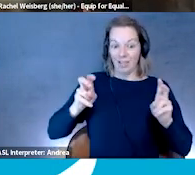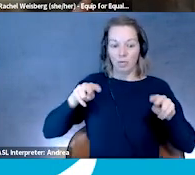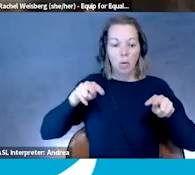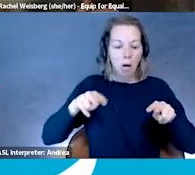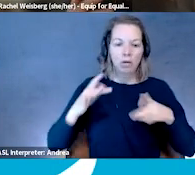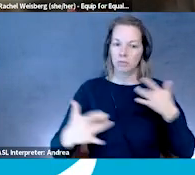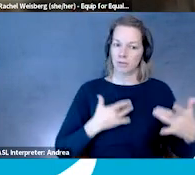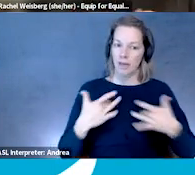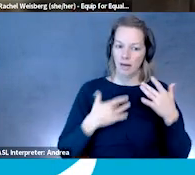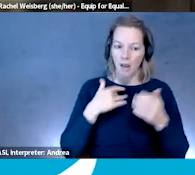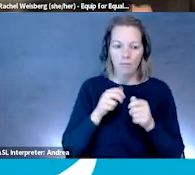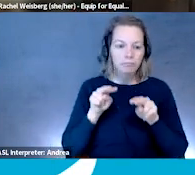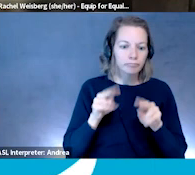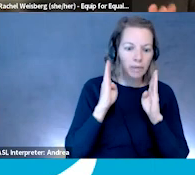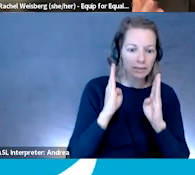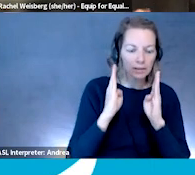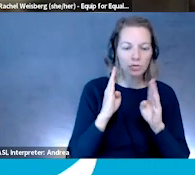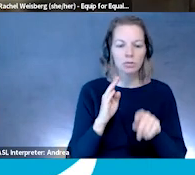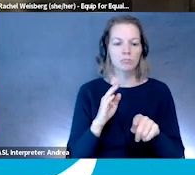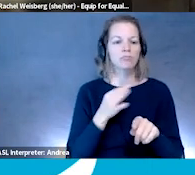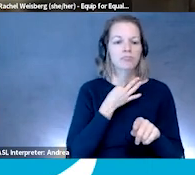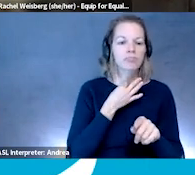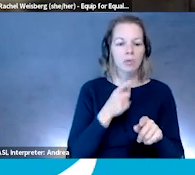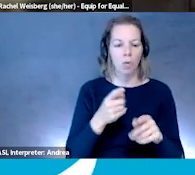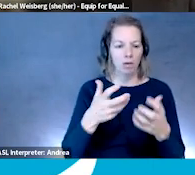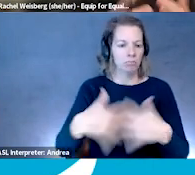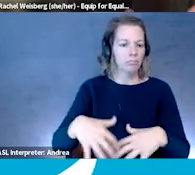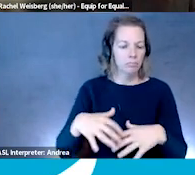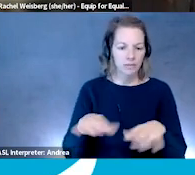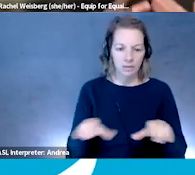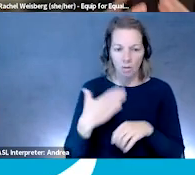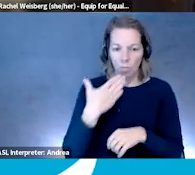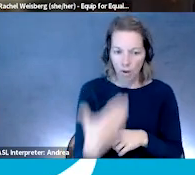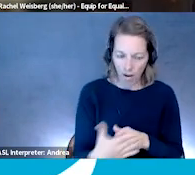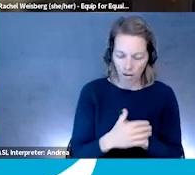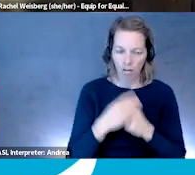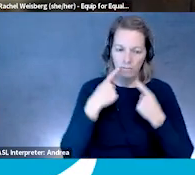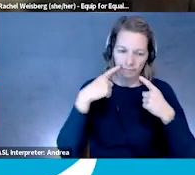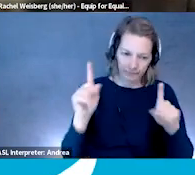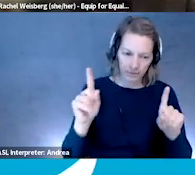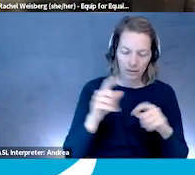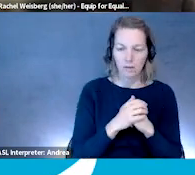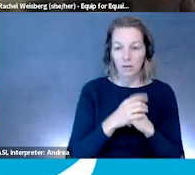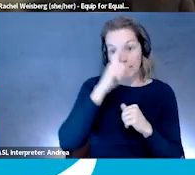WITH DIABILITIES ARE SERVED BY THE REHAB PROCESS. WE ARE